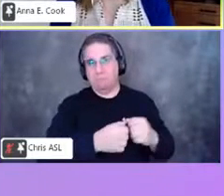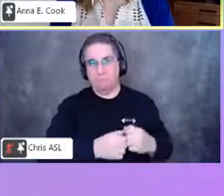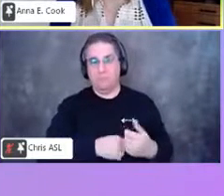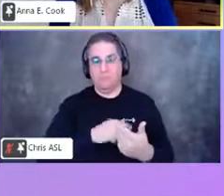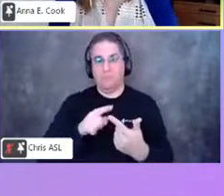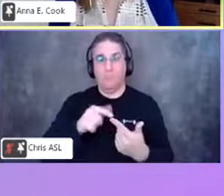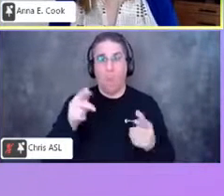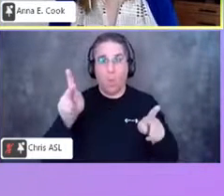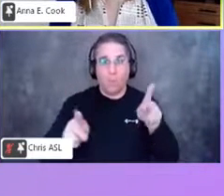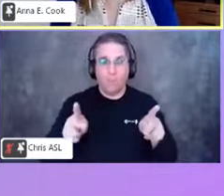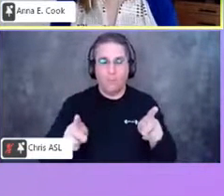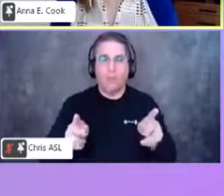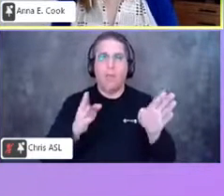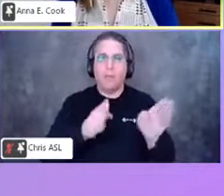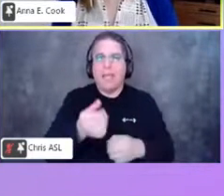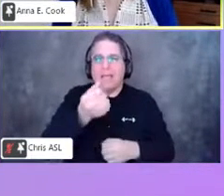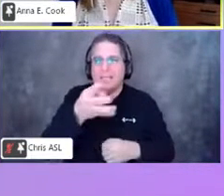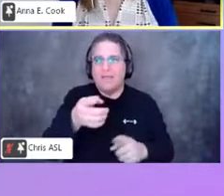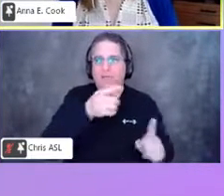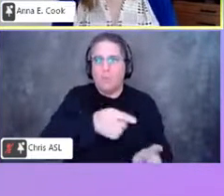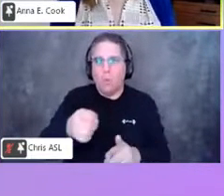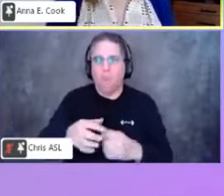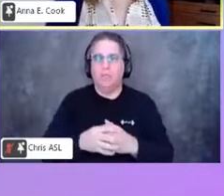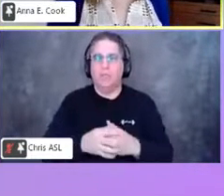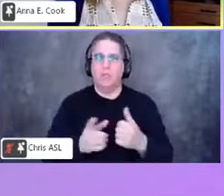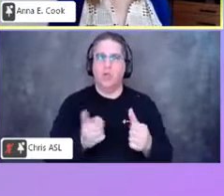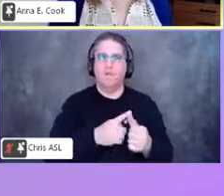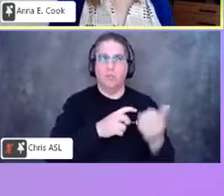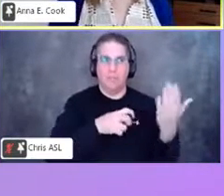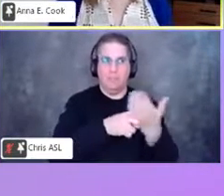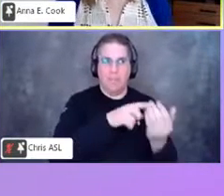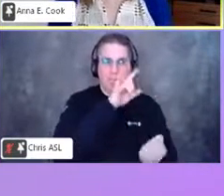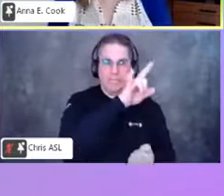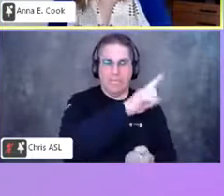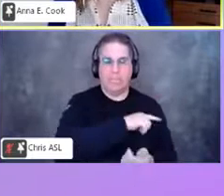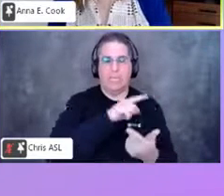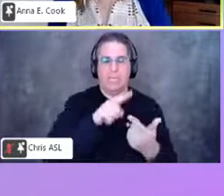such as getting tickets for a plane reserving a hotel and renting a car